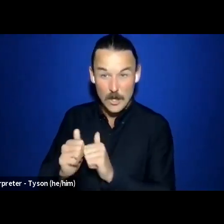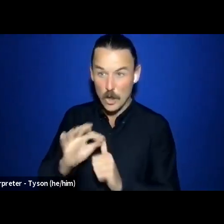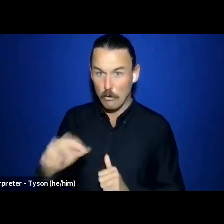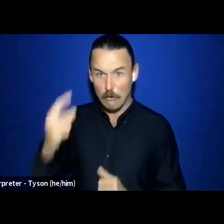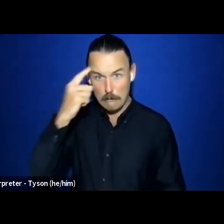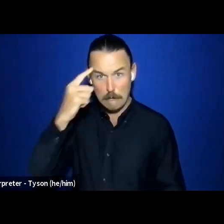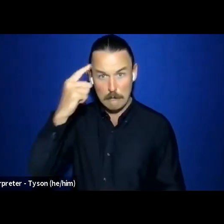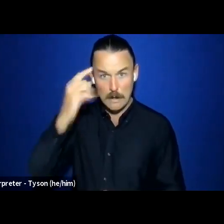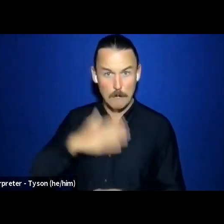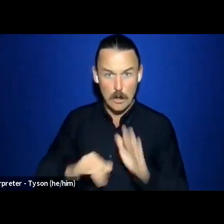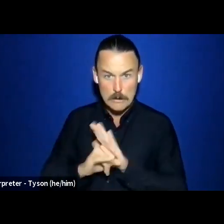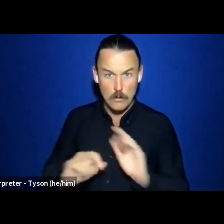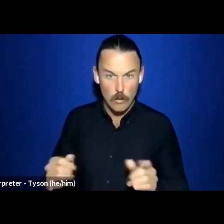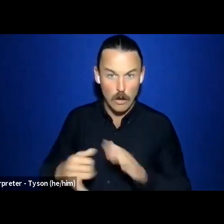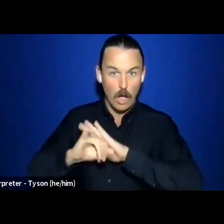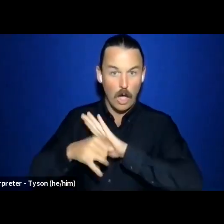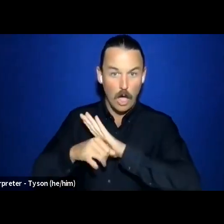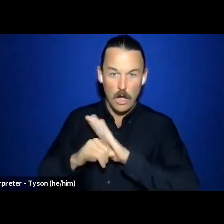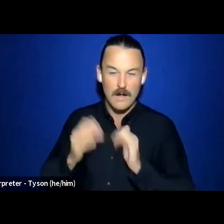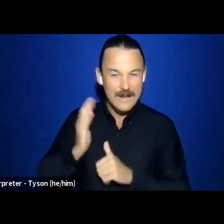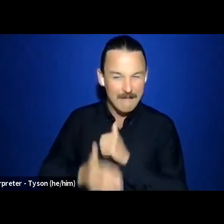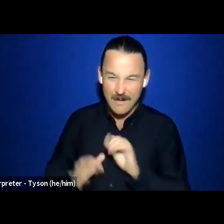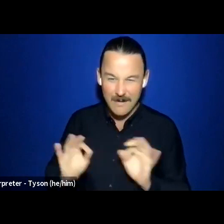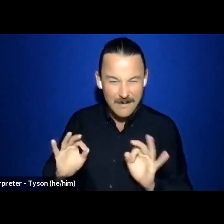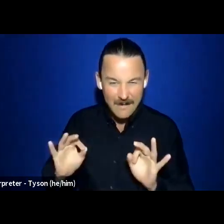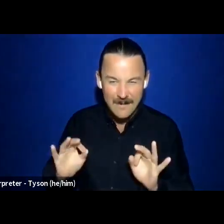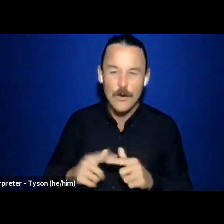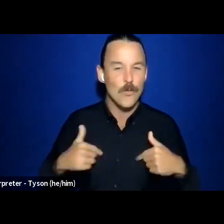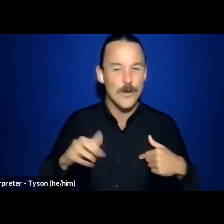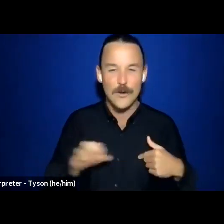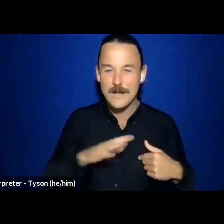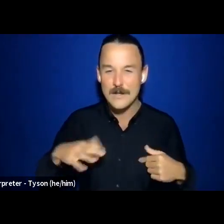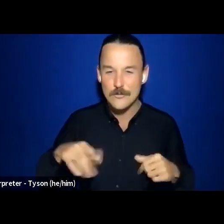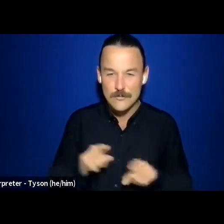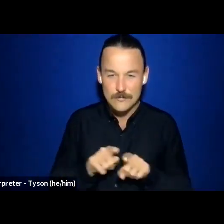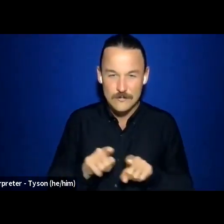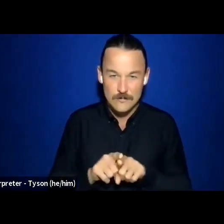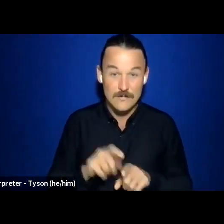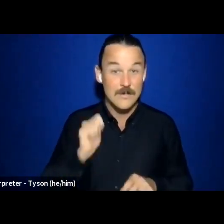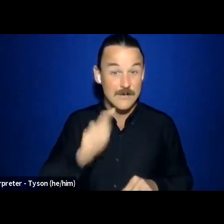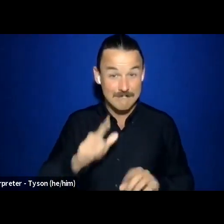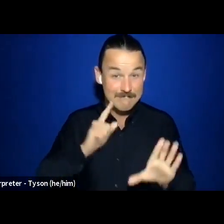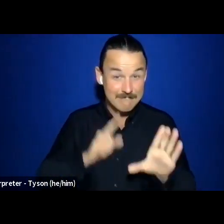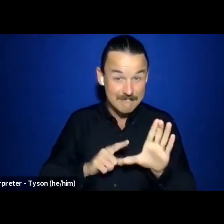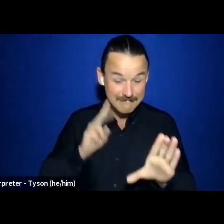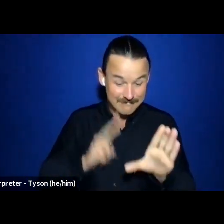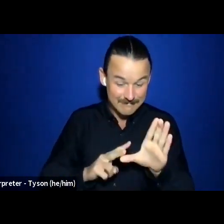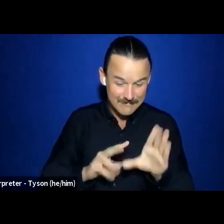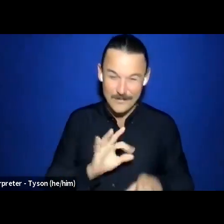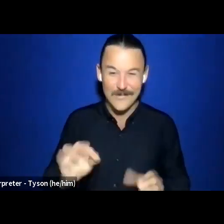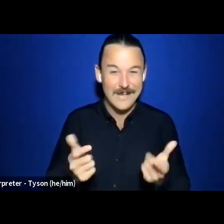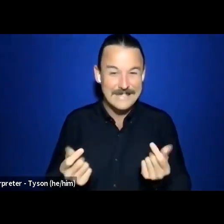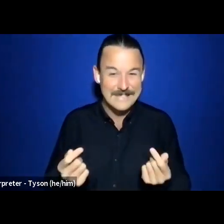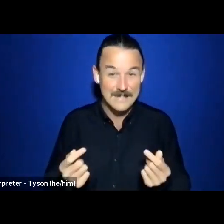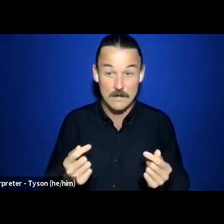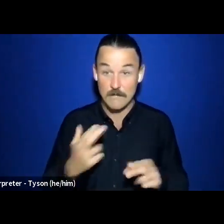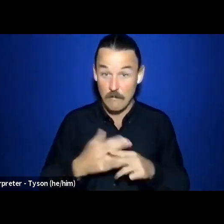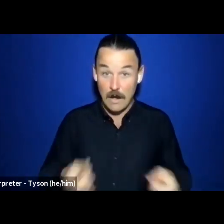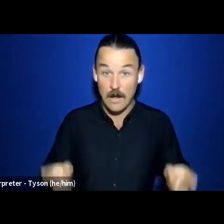time that leader, thinking about our identity. I can't say that the last two I can't say that the last few years be easy for us. Any of us.